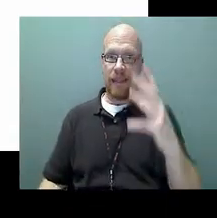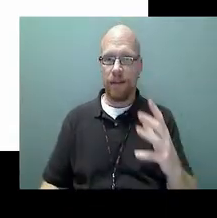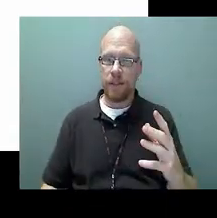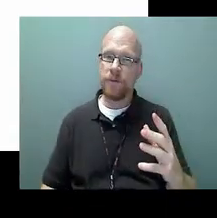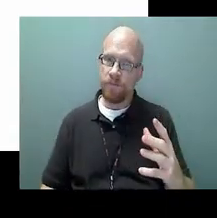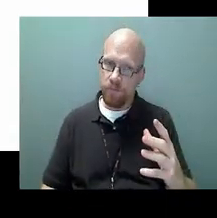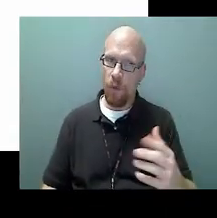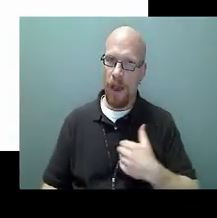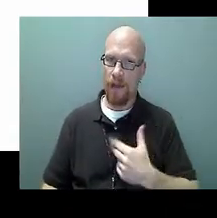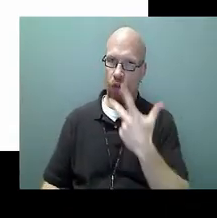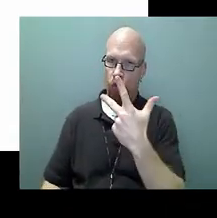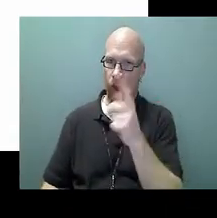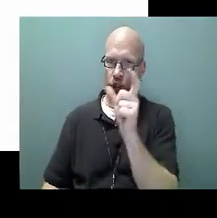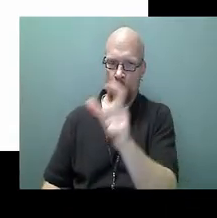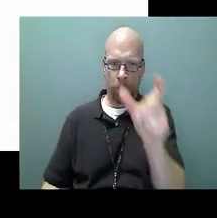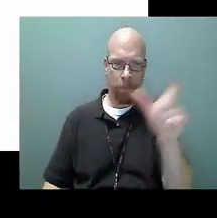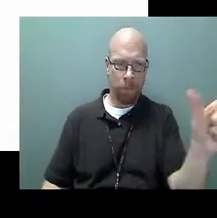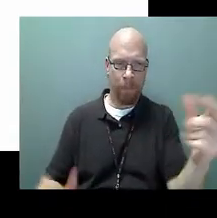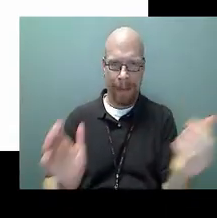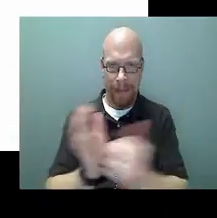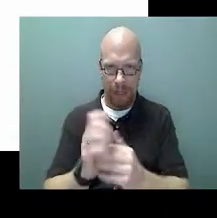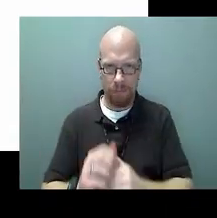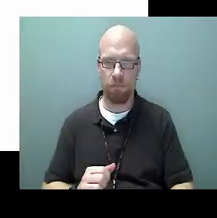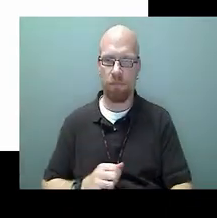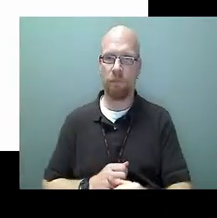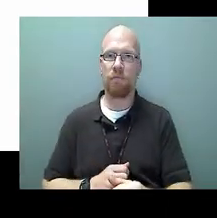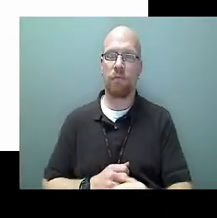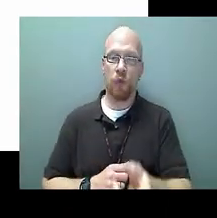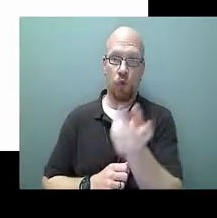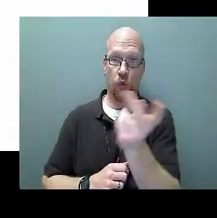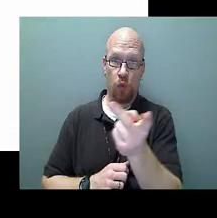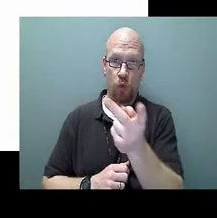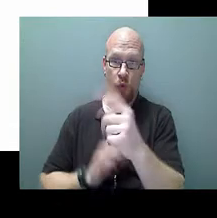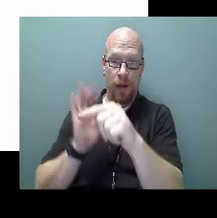Okay. With this example, we have three terms.